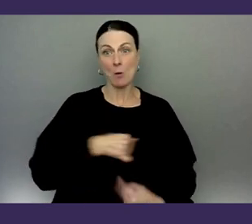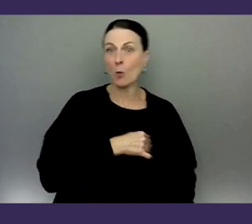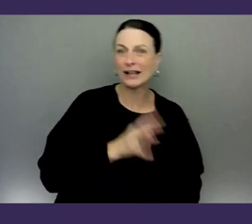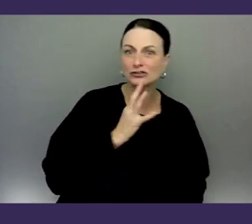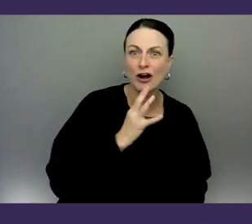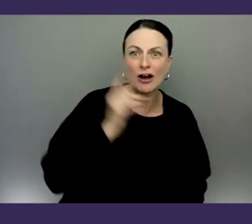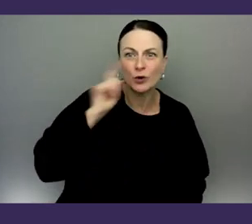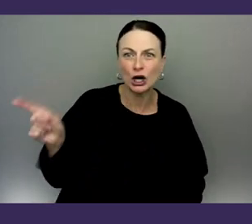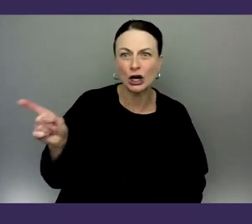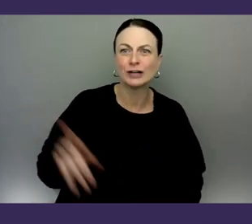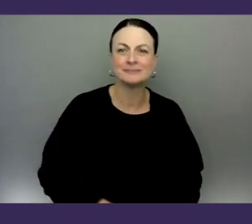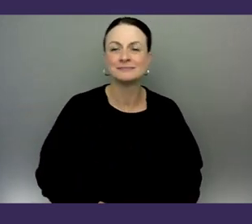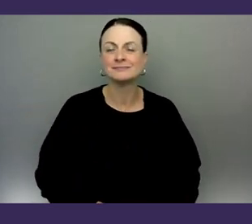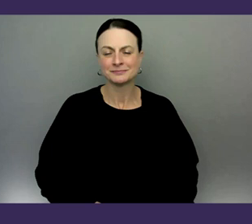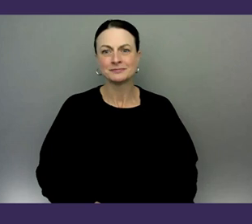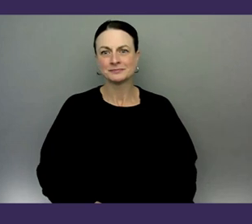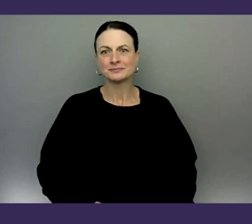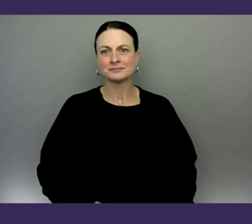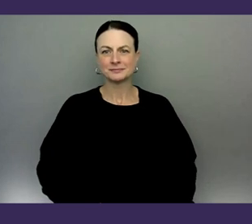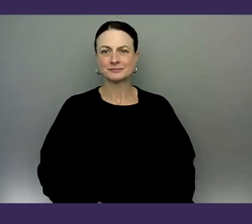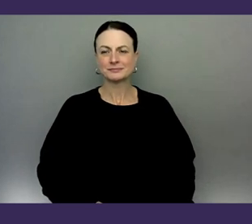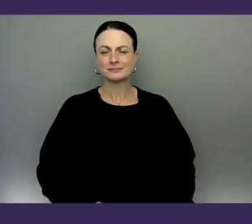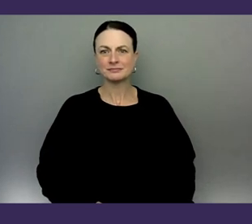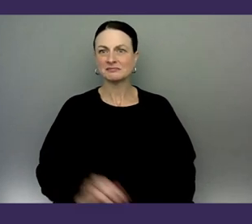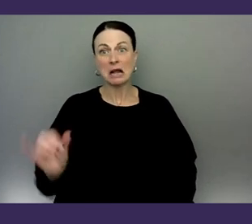including going to a checkup.